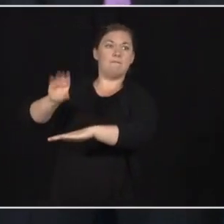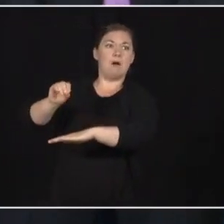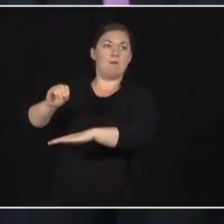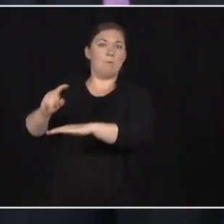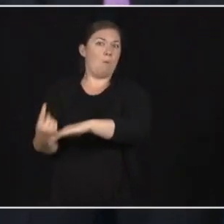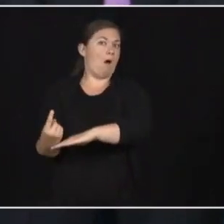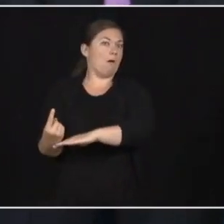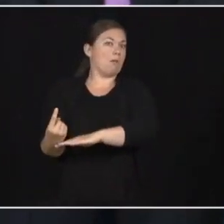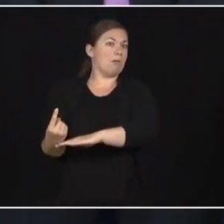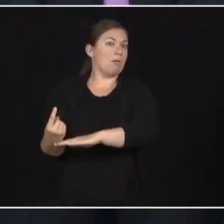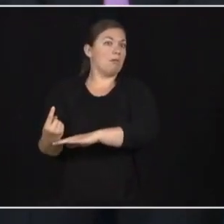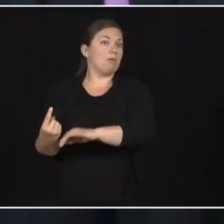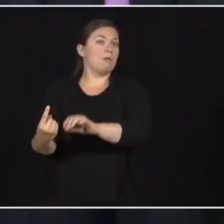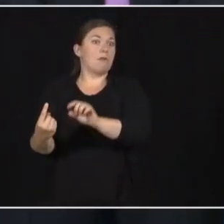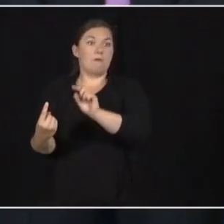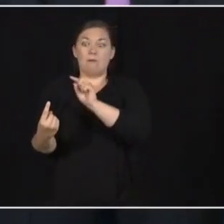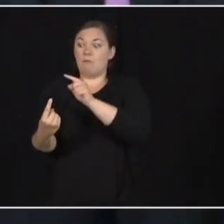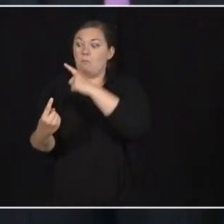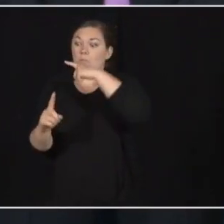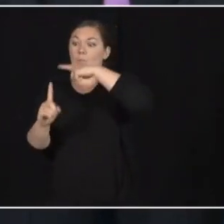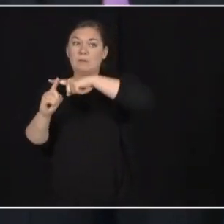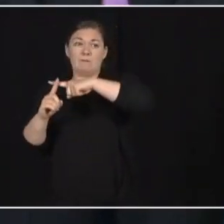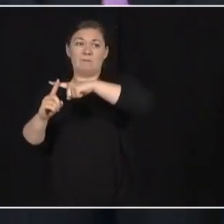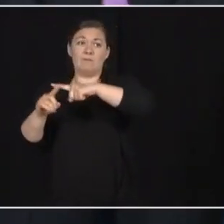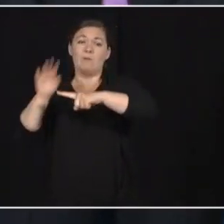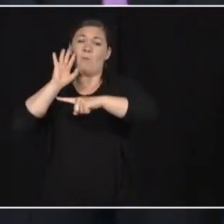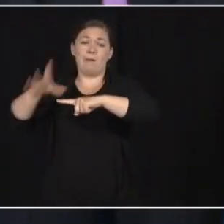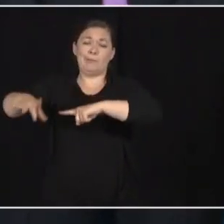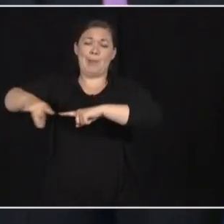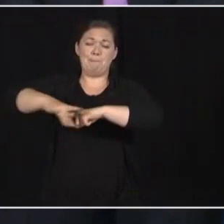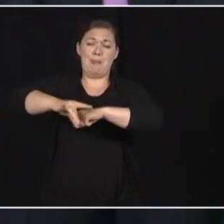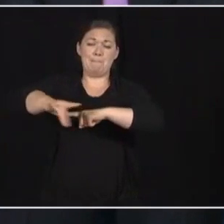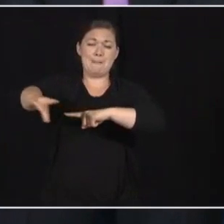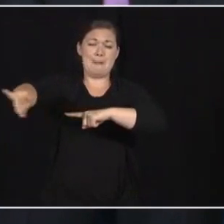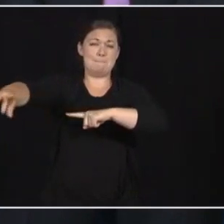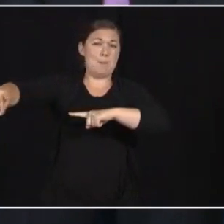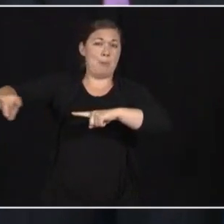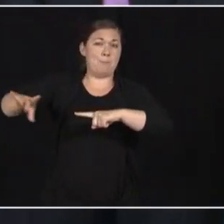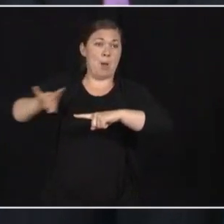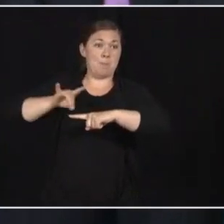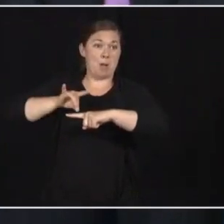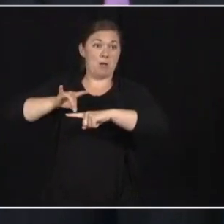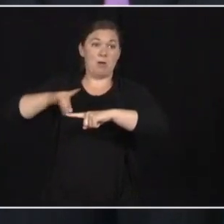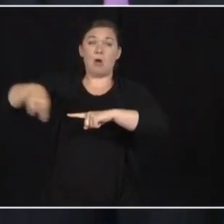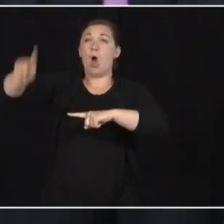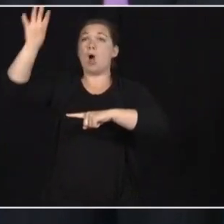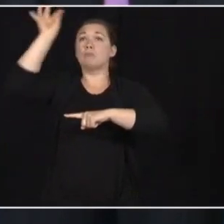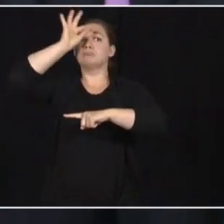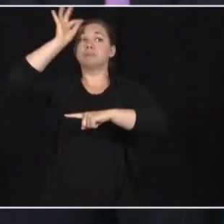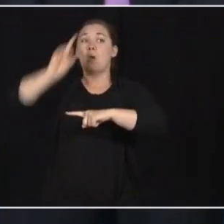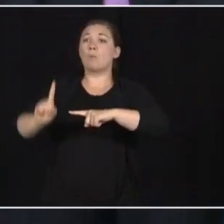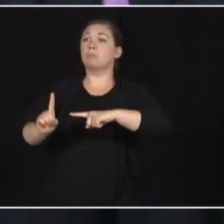All it takes is one person in that bar out of the hundred and 50 who gives it to another and another.